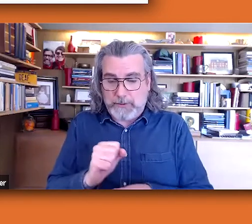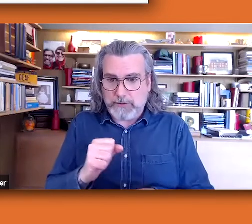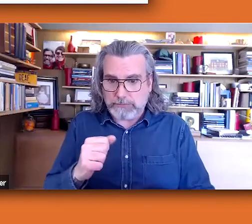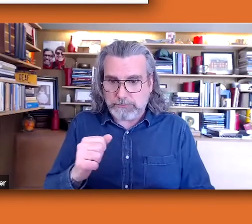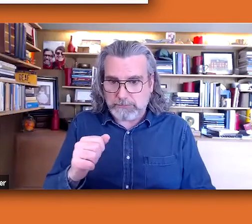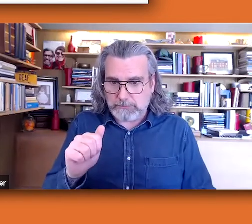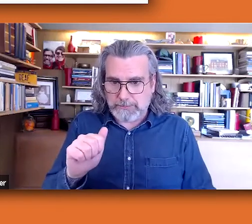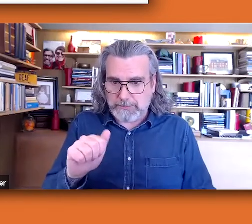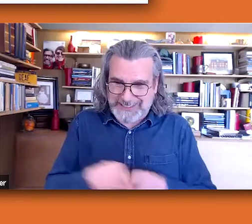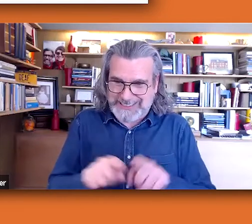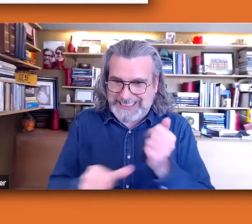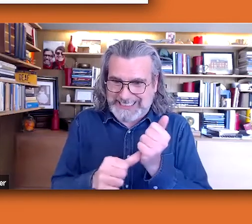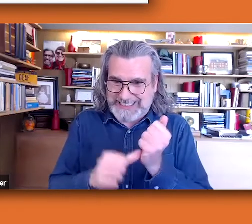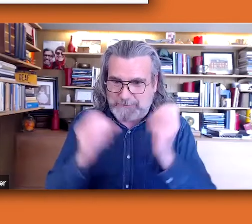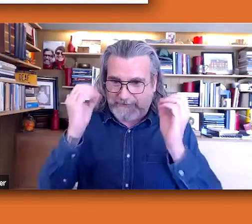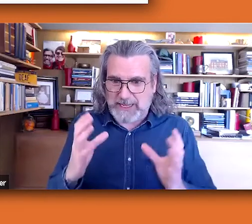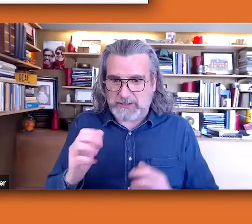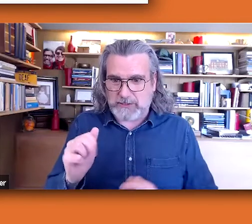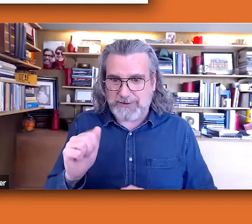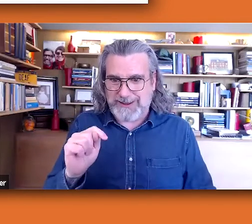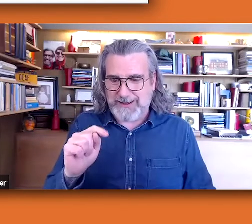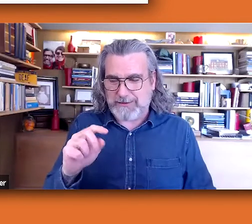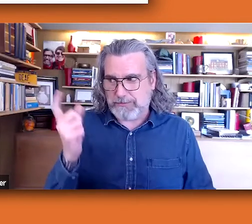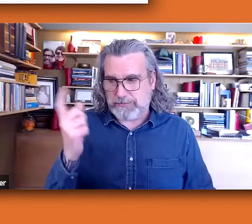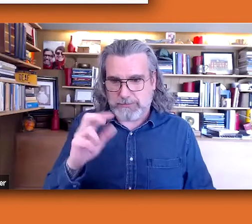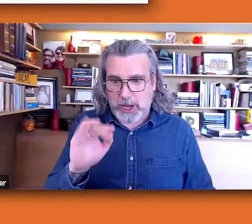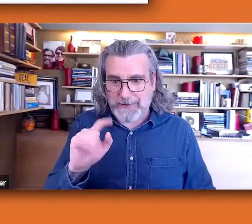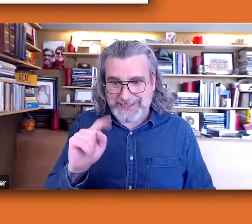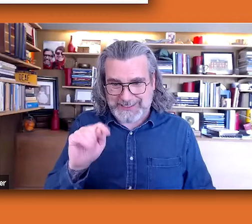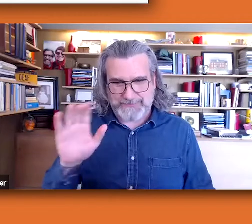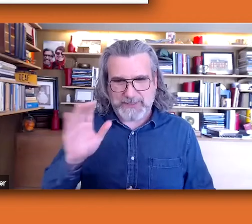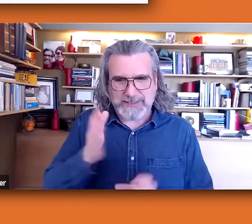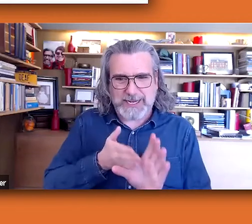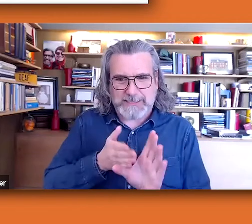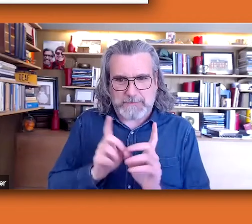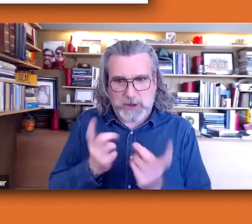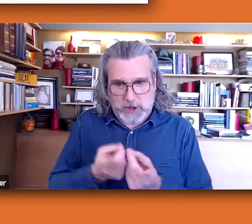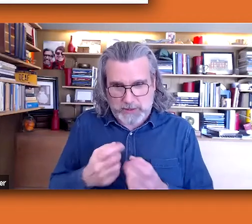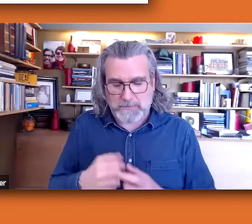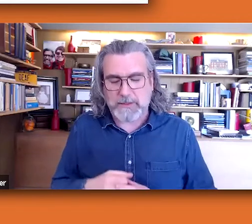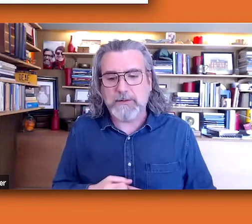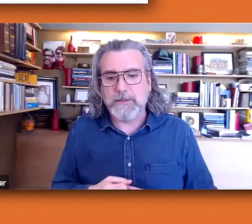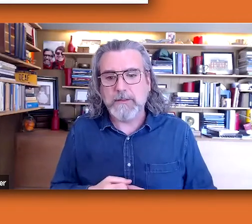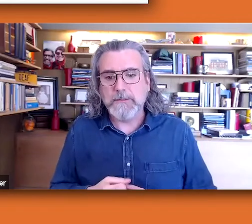So, my first job was as an Assistant Professor at RIT in their Psychology department.